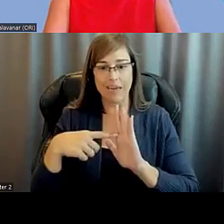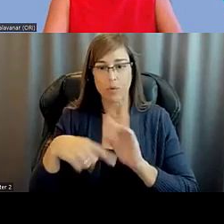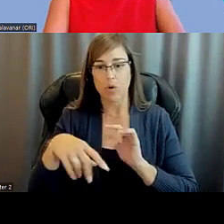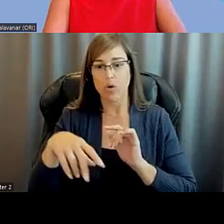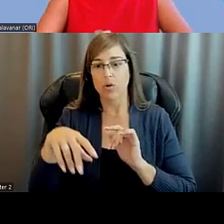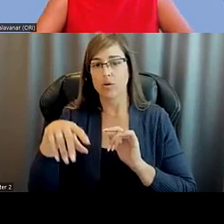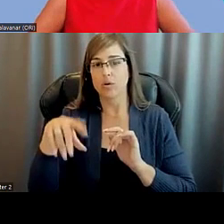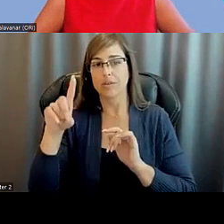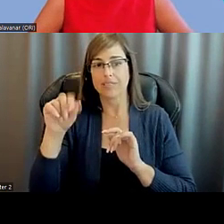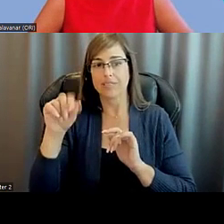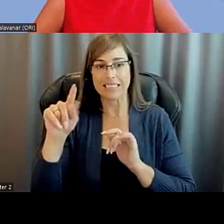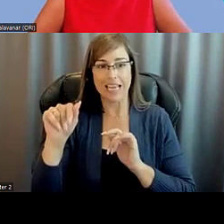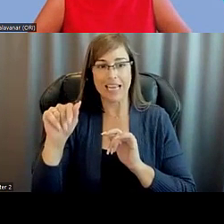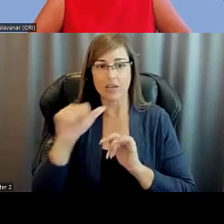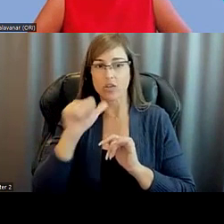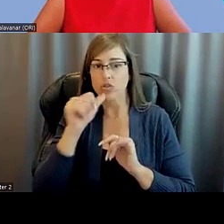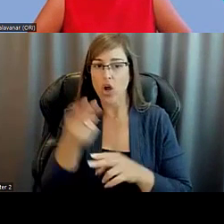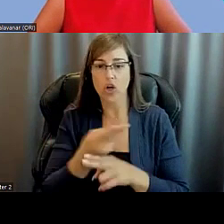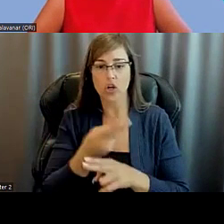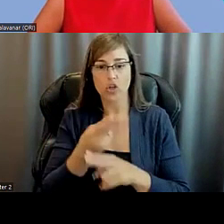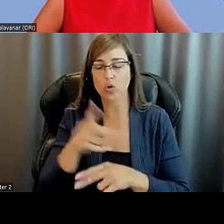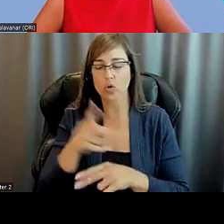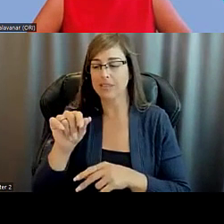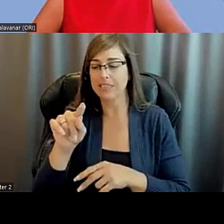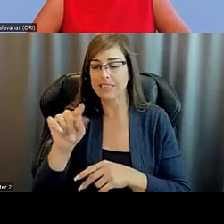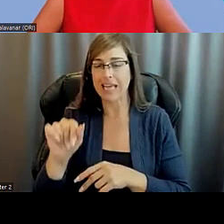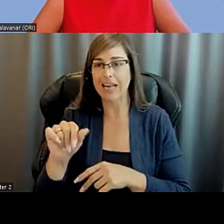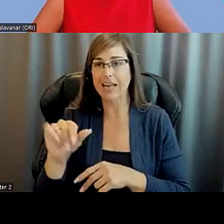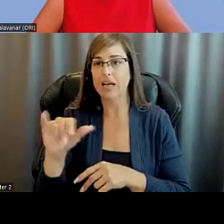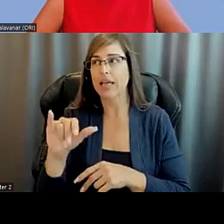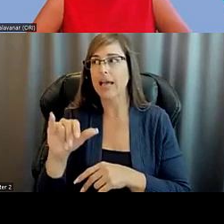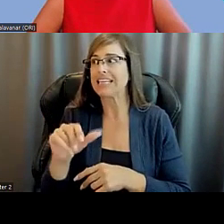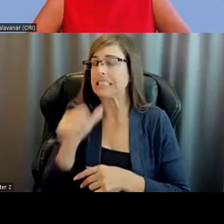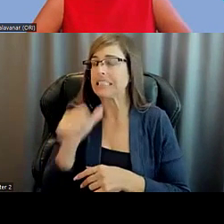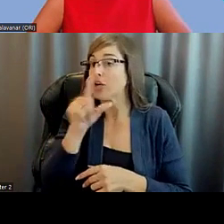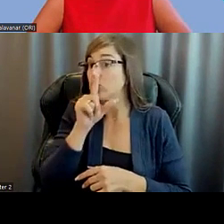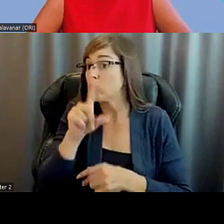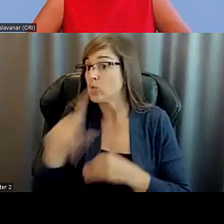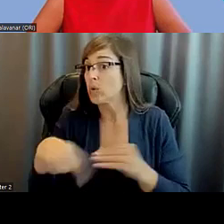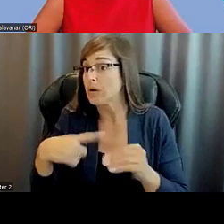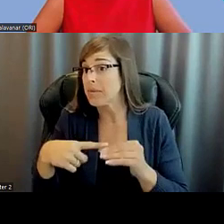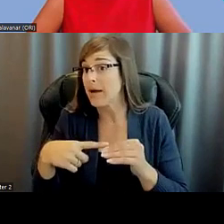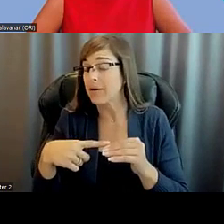Don't use data that you are not sure about, and you manipulate,